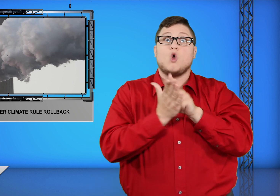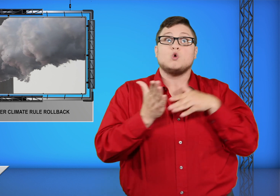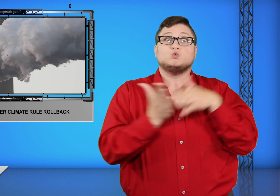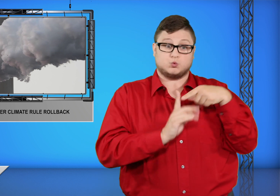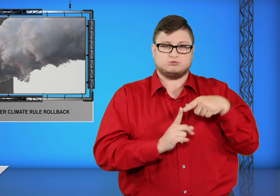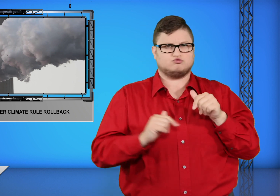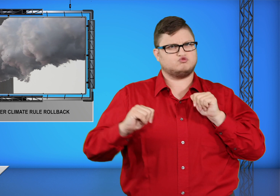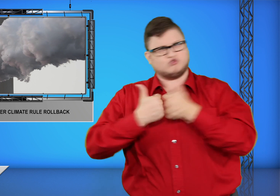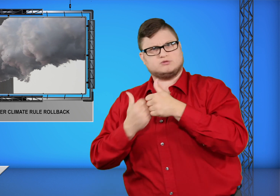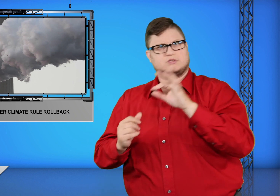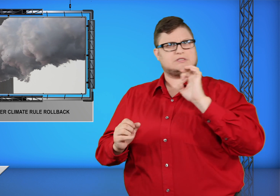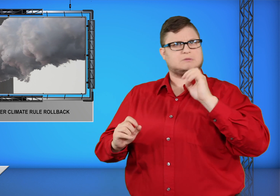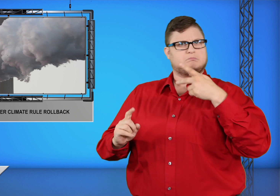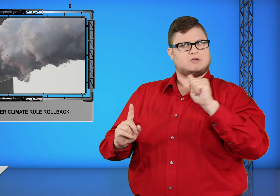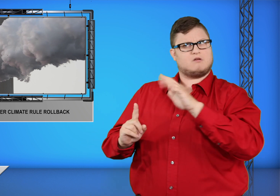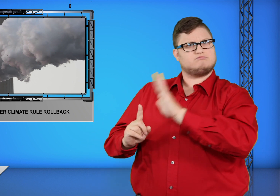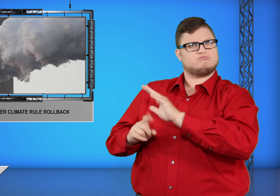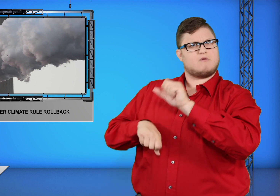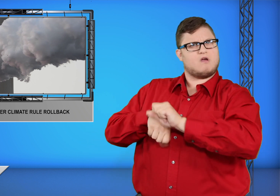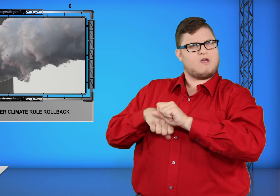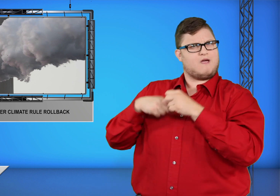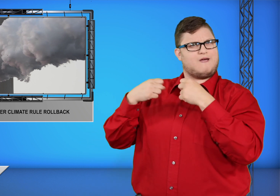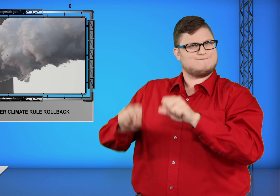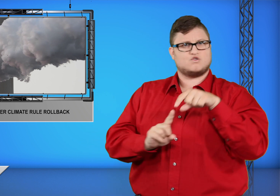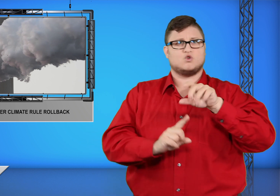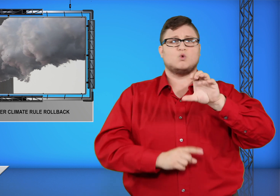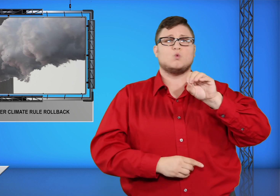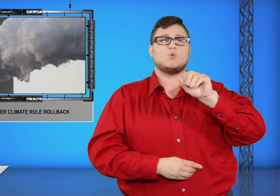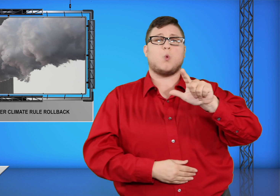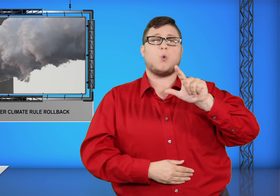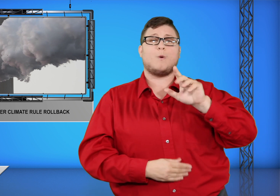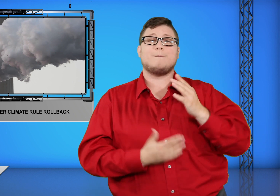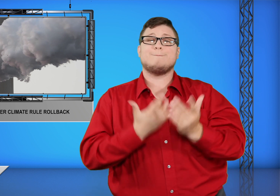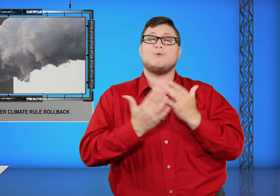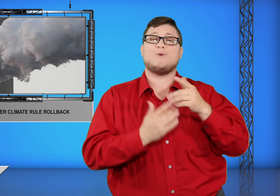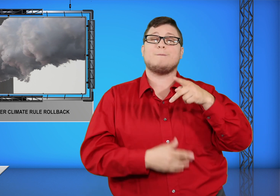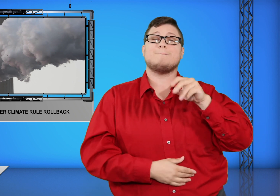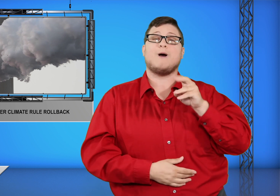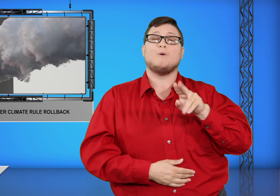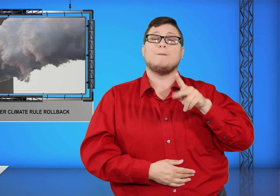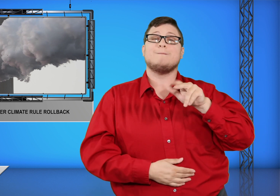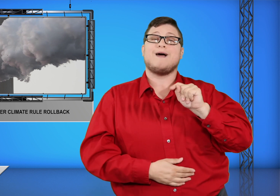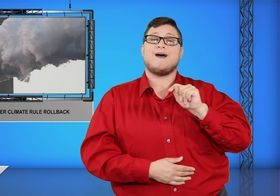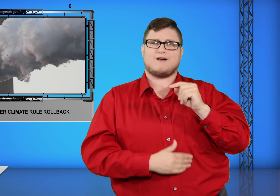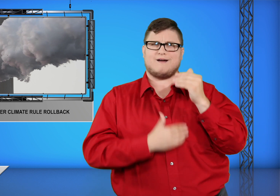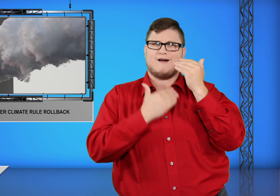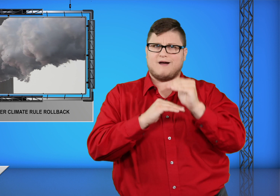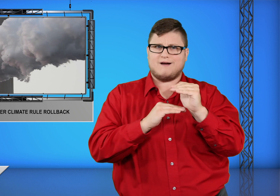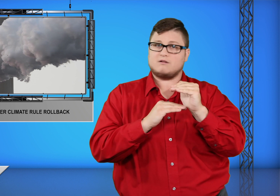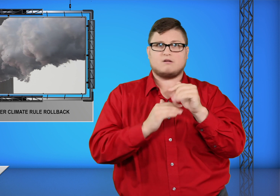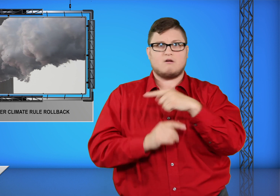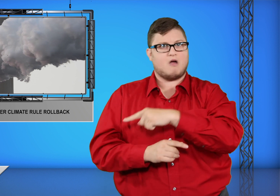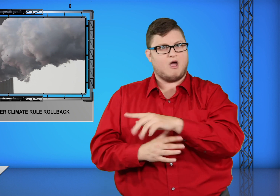The federal lawsuit challenges the EPA in its efforts to rollback restrictions on coal burning power plants.